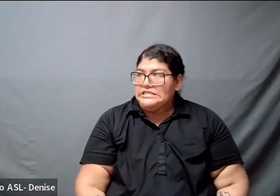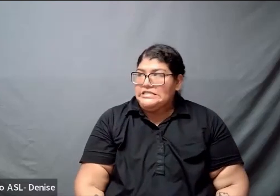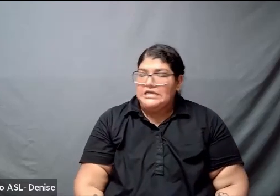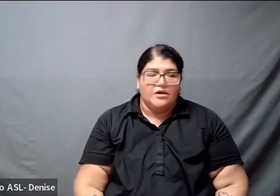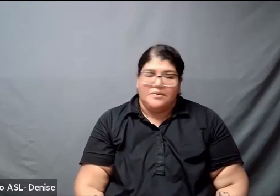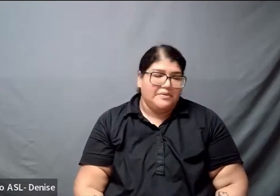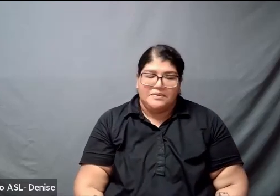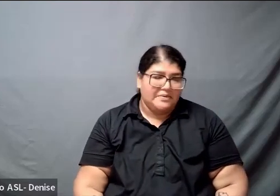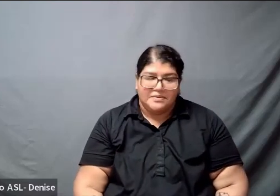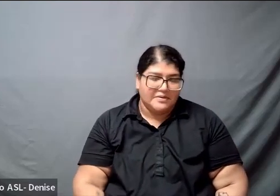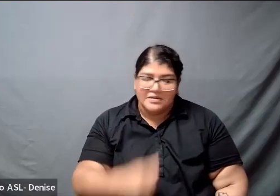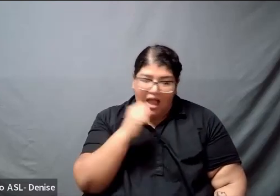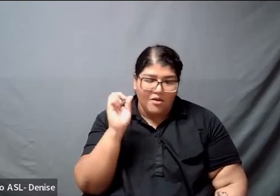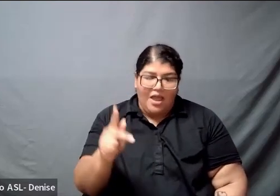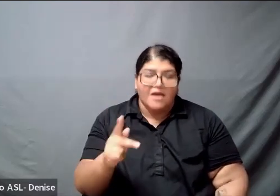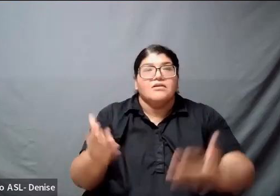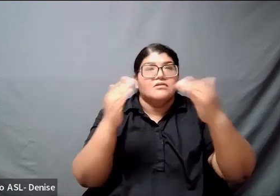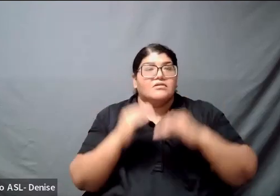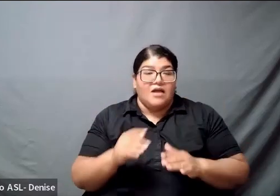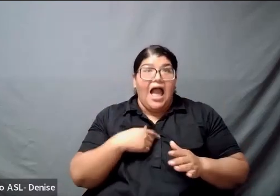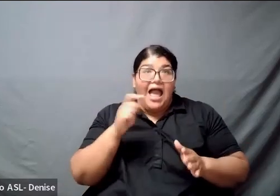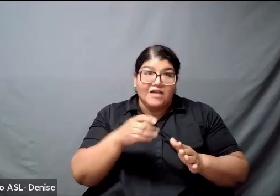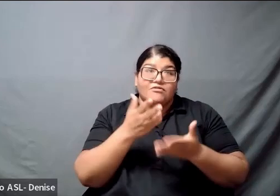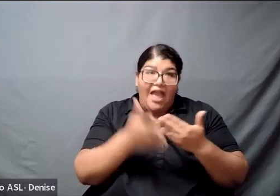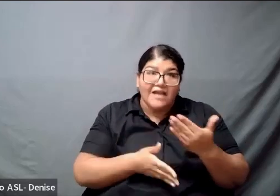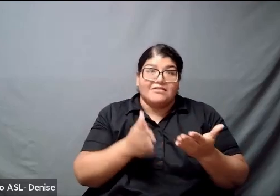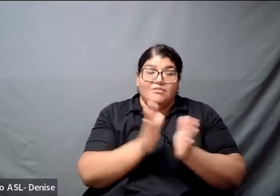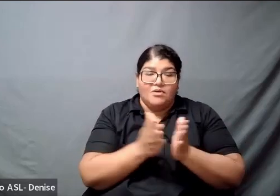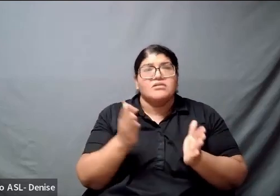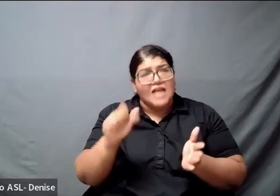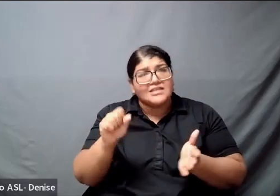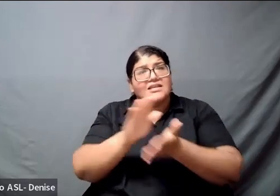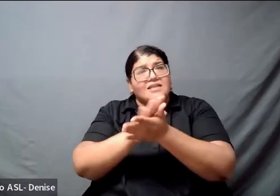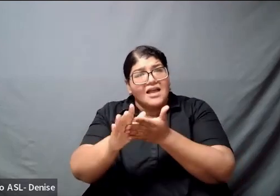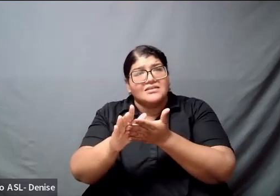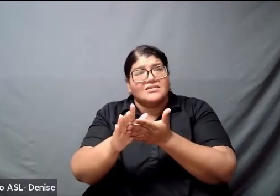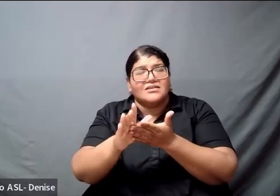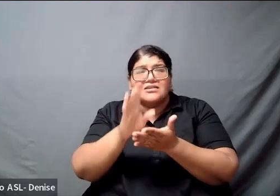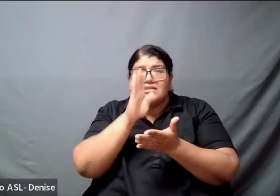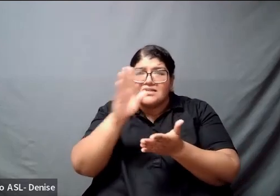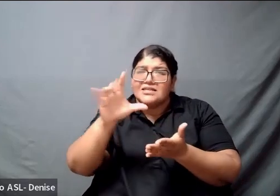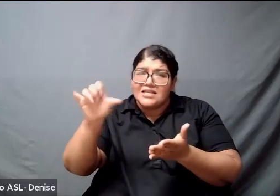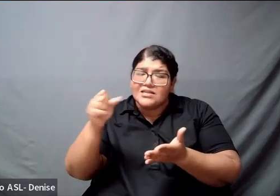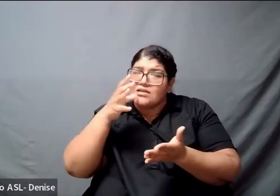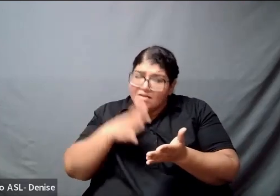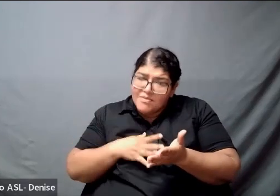there were several books by Nice, well-meaning Cis Ladies who wrote about what it's like